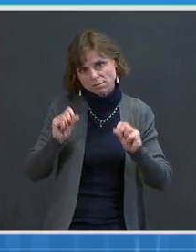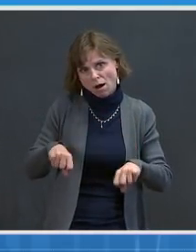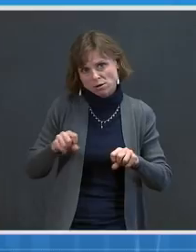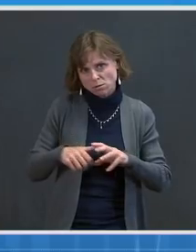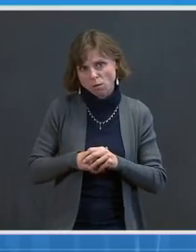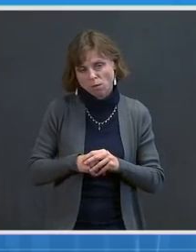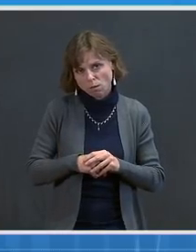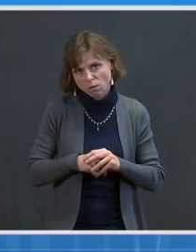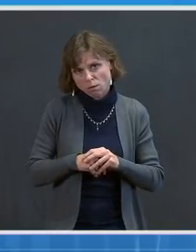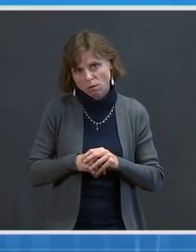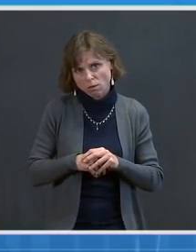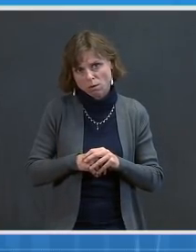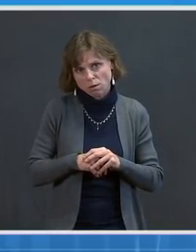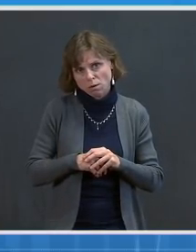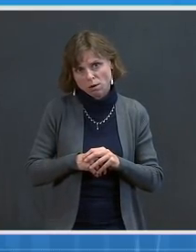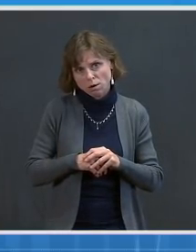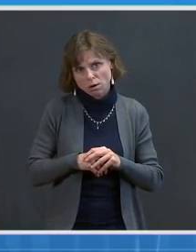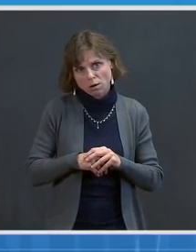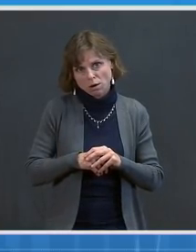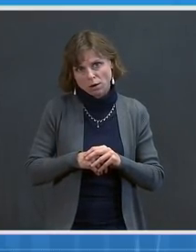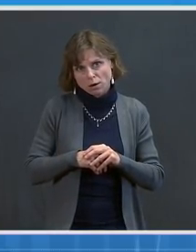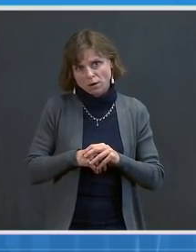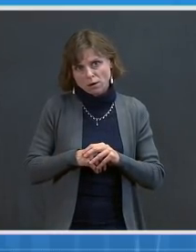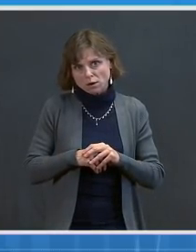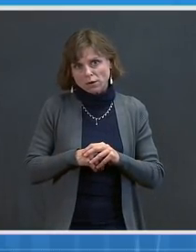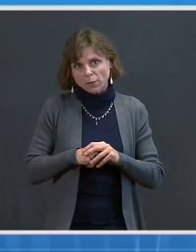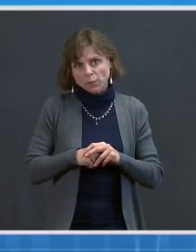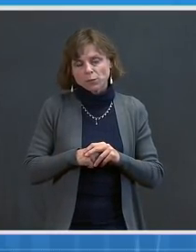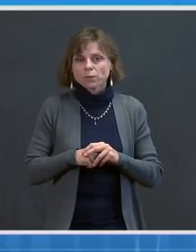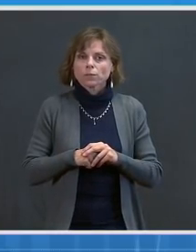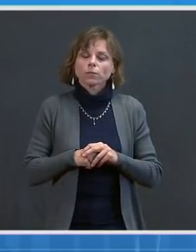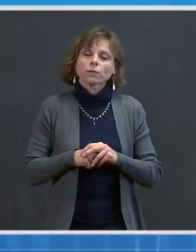I want to also mention that we don't want to get too hung up